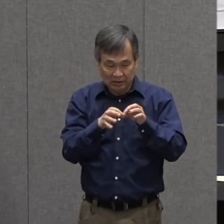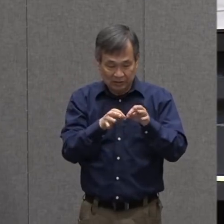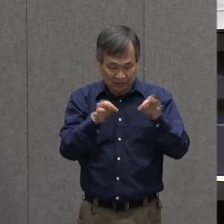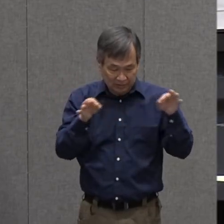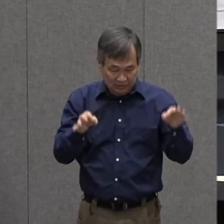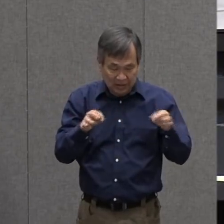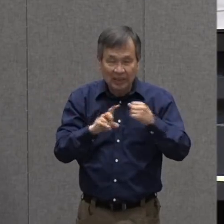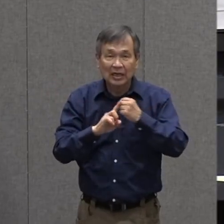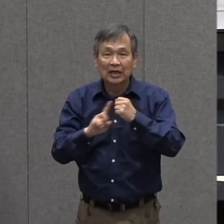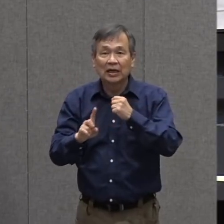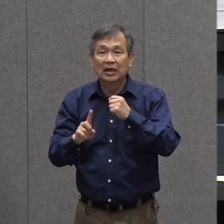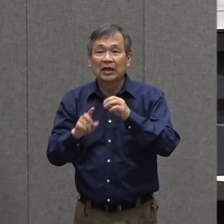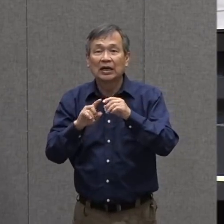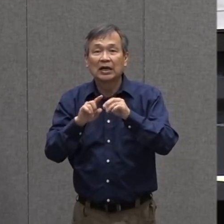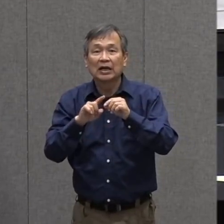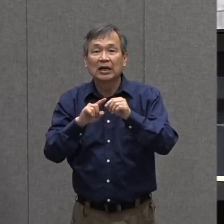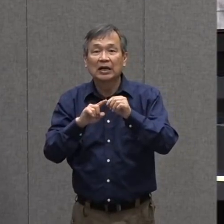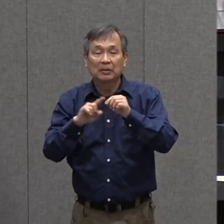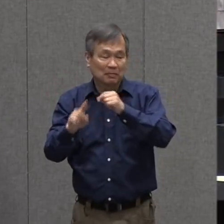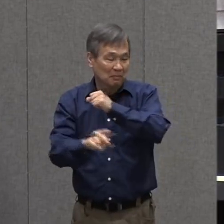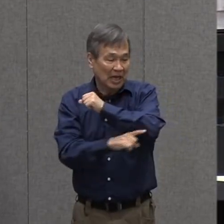maybe this is the trick question.